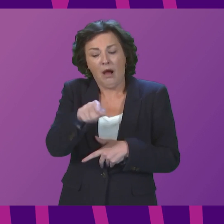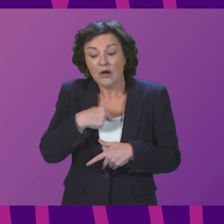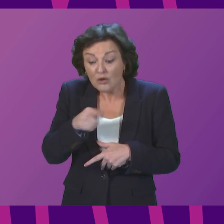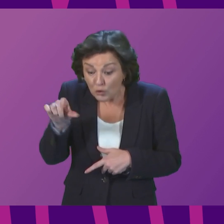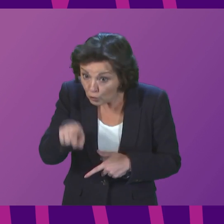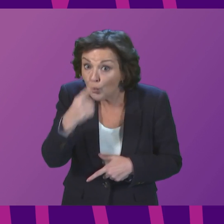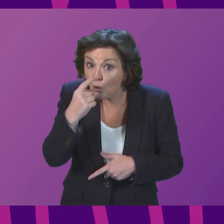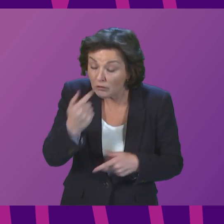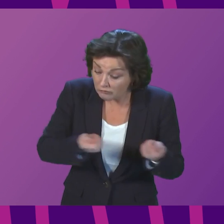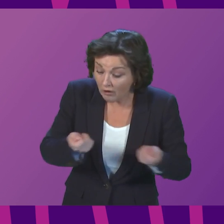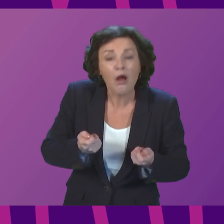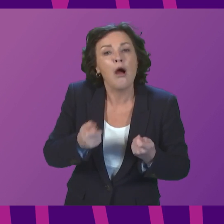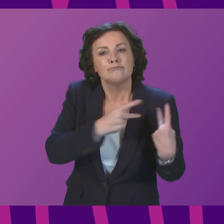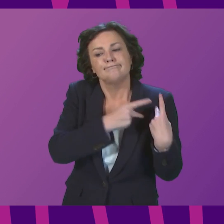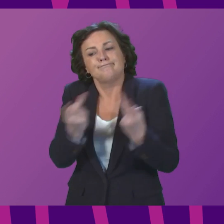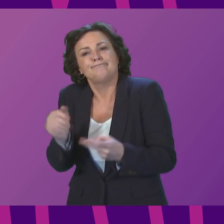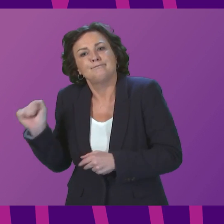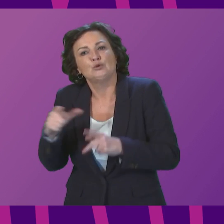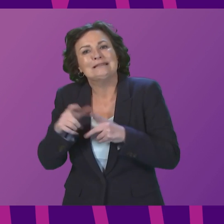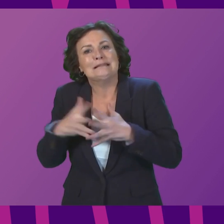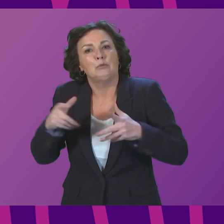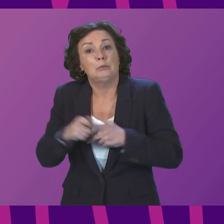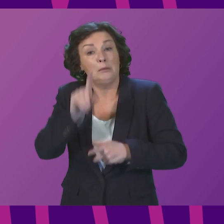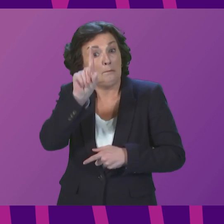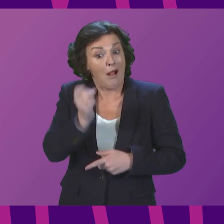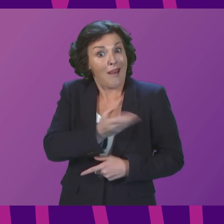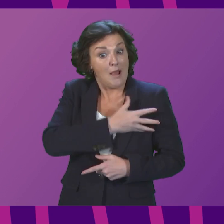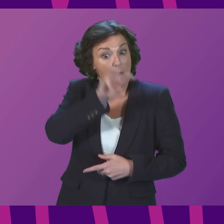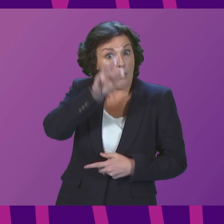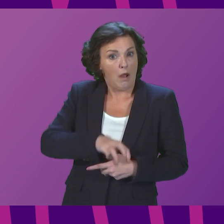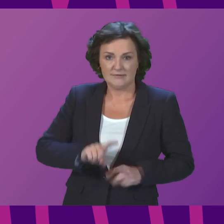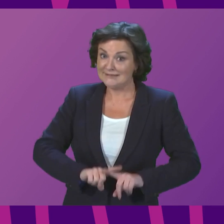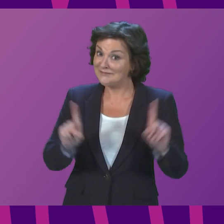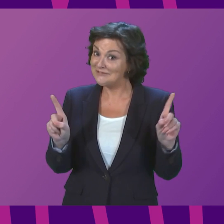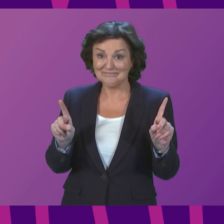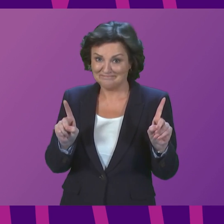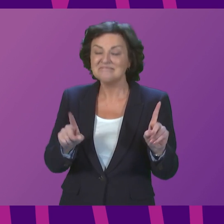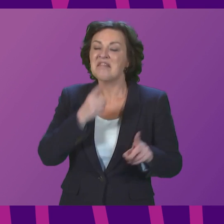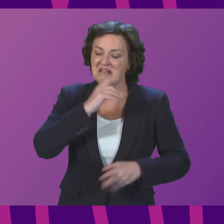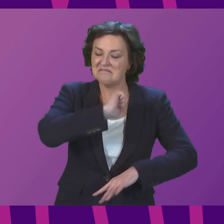In contrast, the Labour-run Welsh Government did act, by setting up funding to provide £100 to help families who are struggling with energy bills.